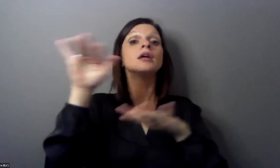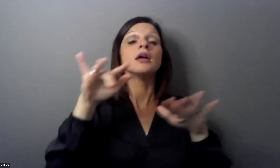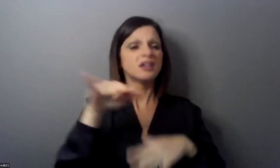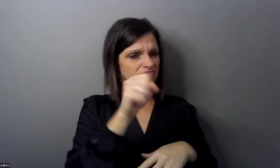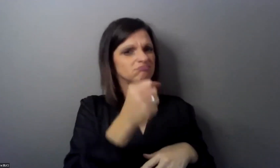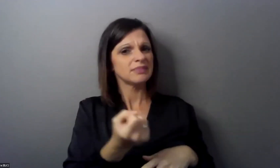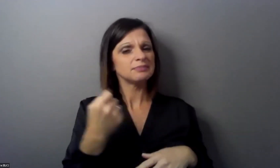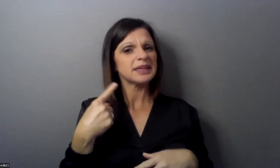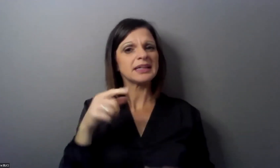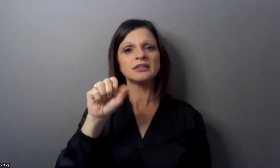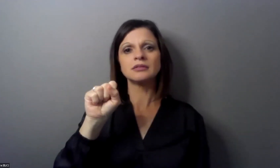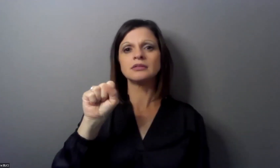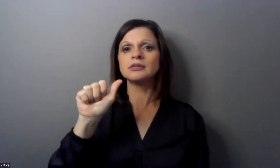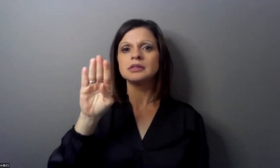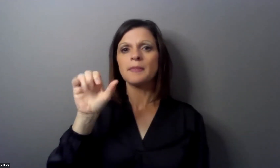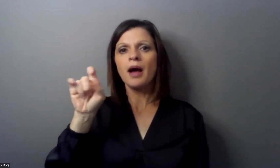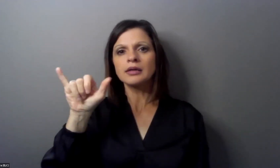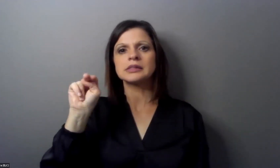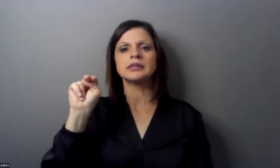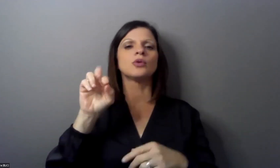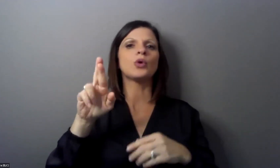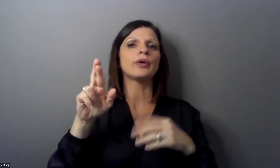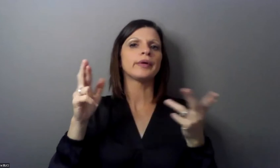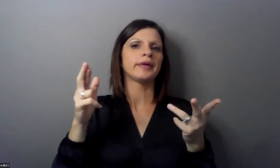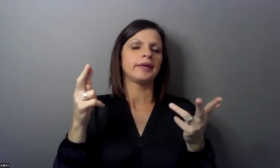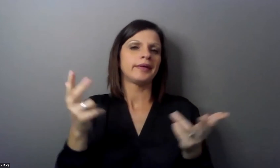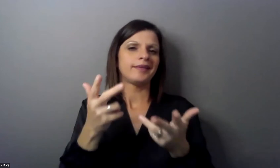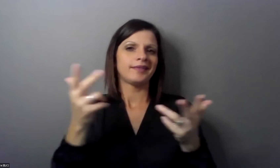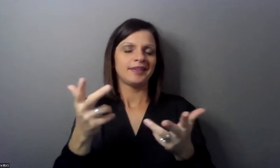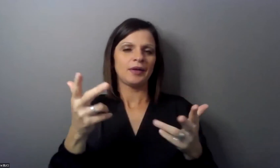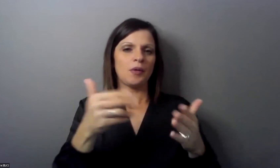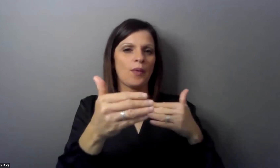however the community sees them still at the drug dealers house.